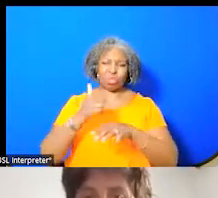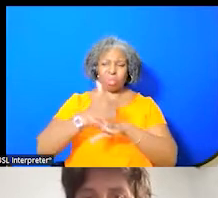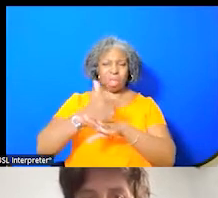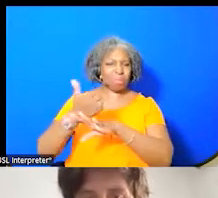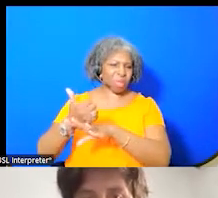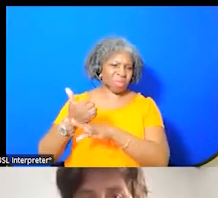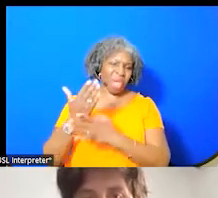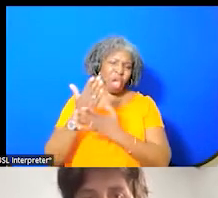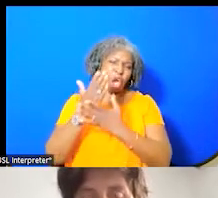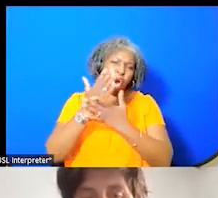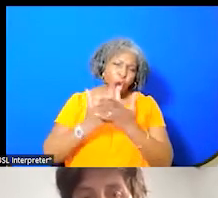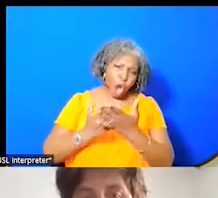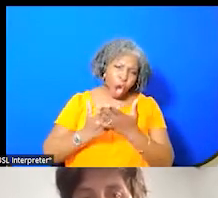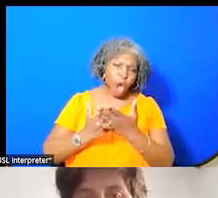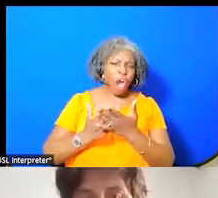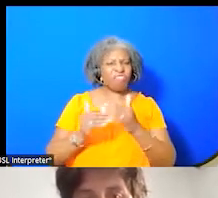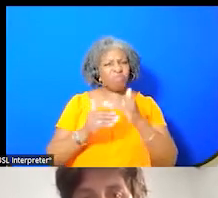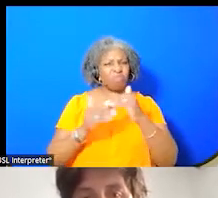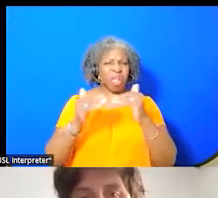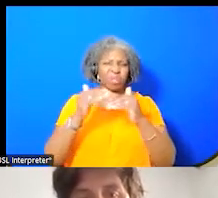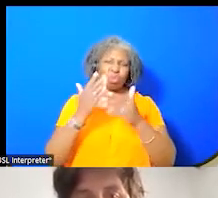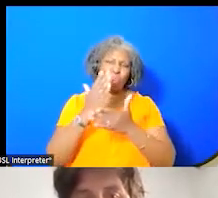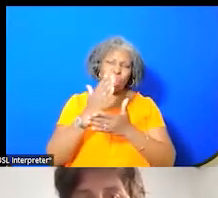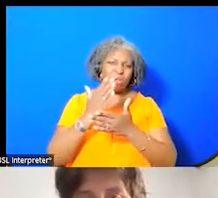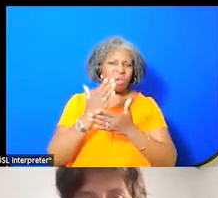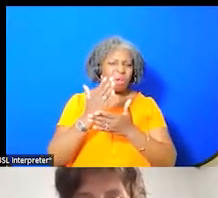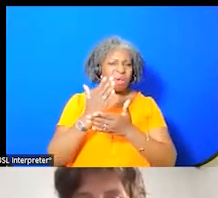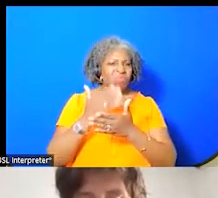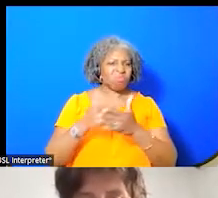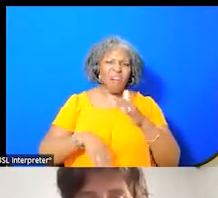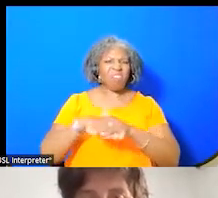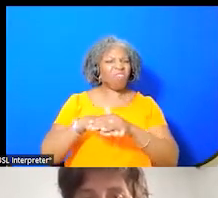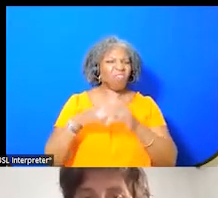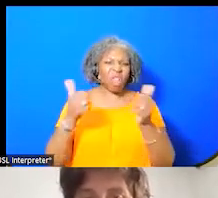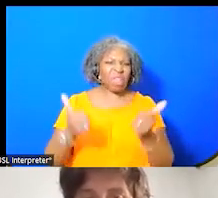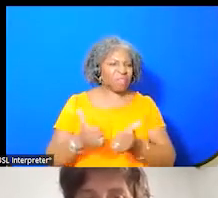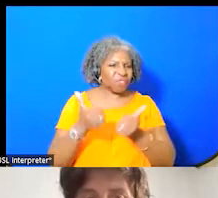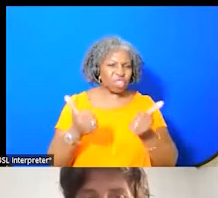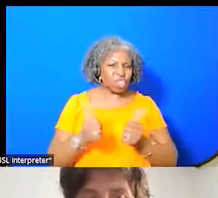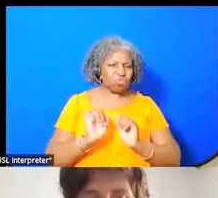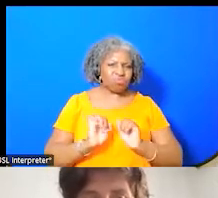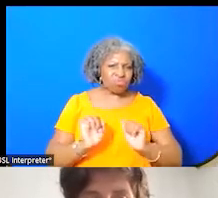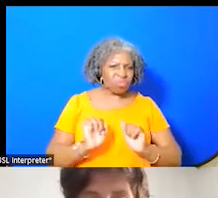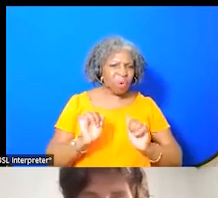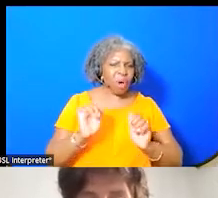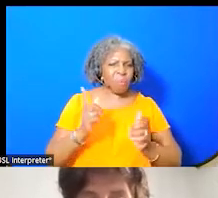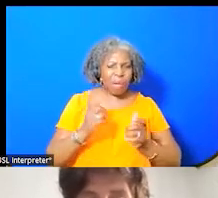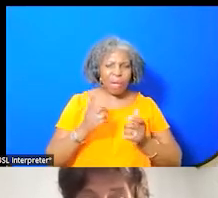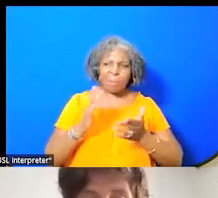in some ways or half done, allowing for – allowing for them to grow